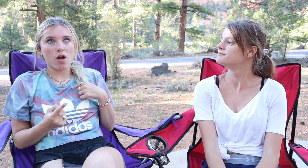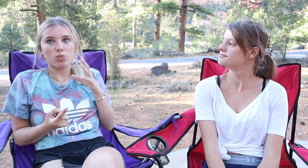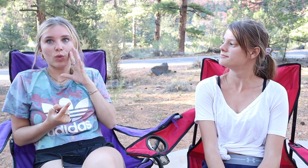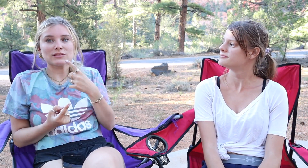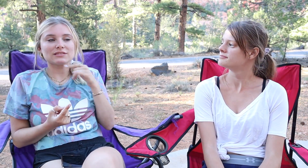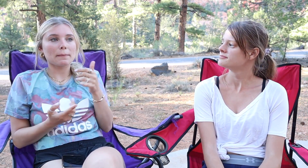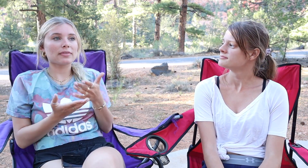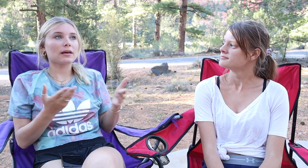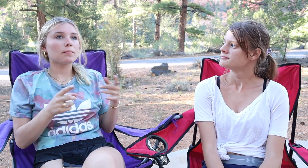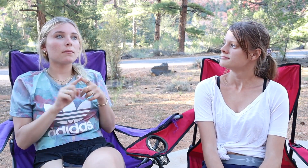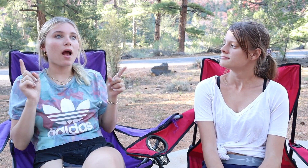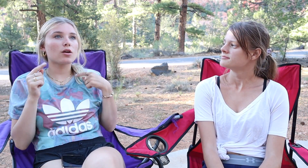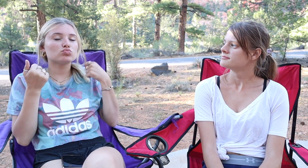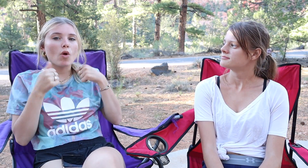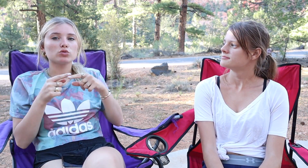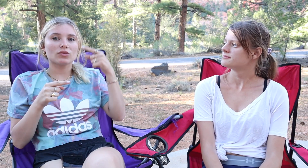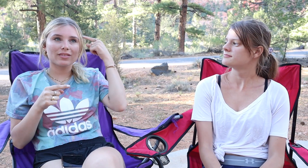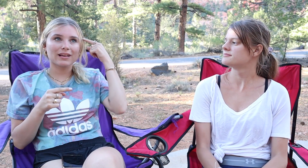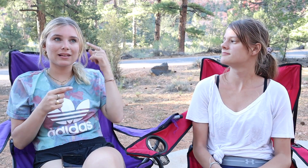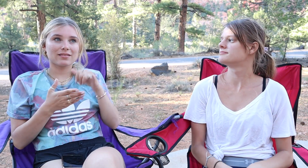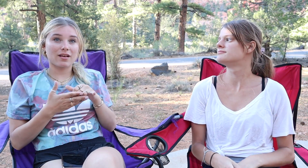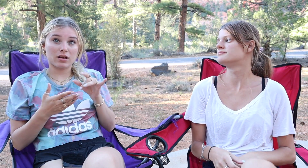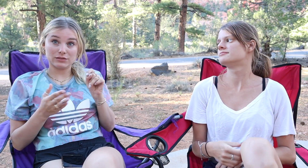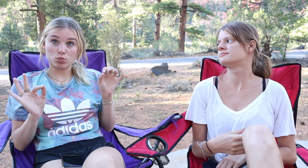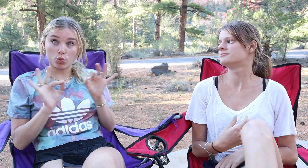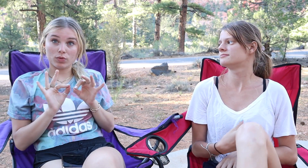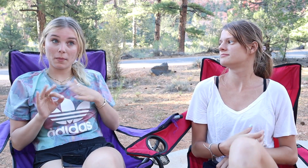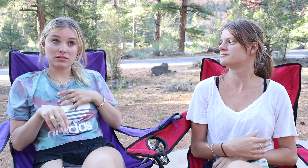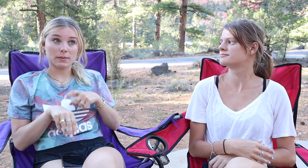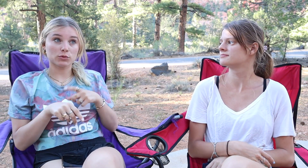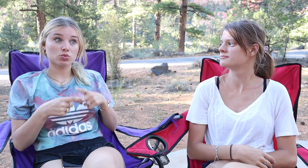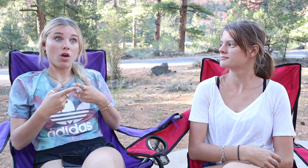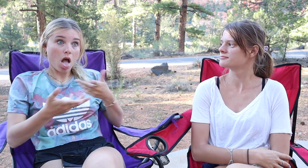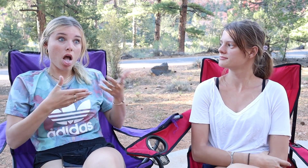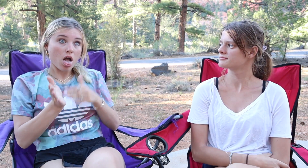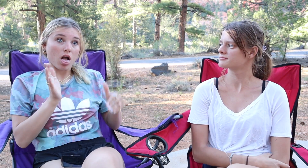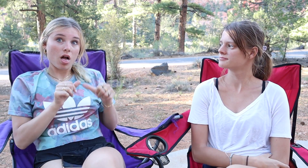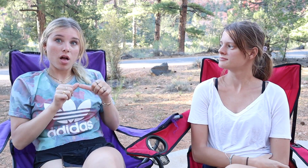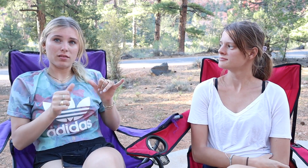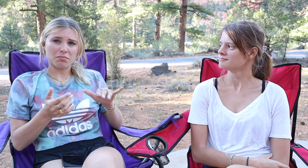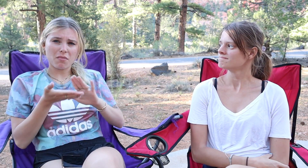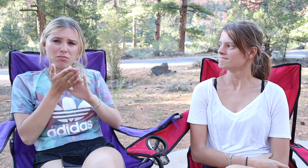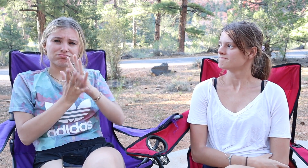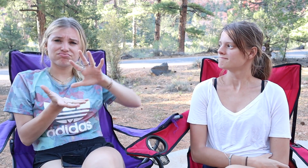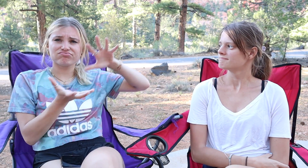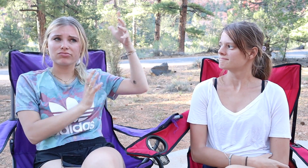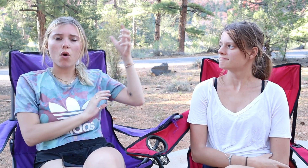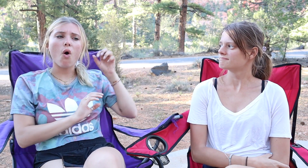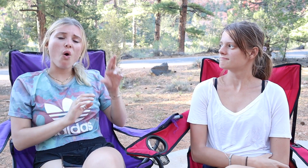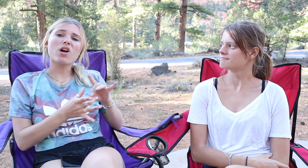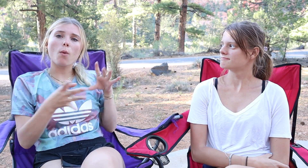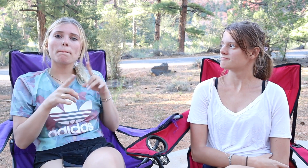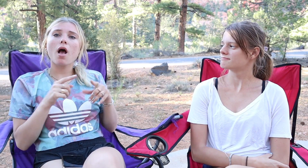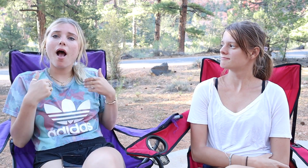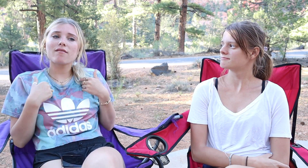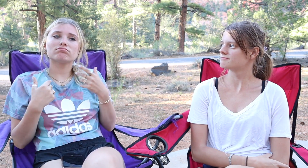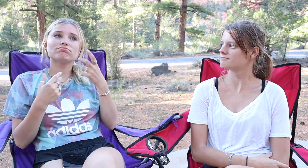I'd say same thing but I do try to think that is it worth my time to think about "buts" and giving me hopes about them it may pull you down or let it go